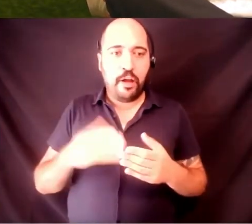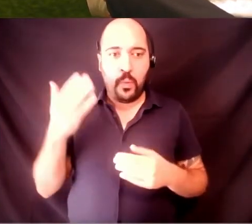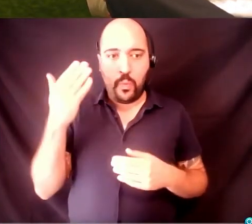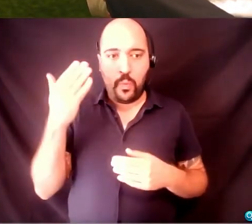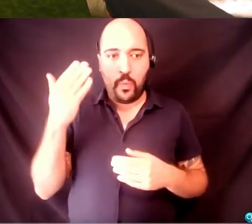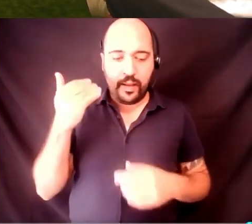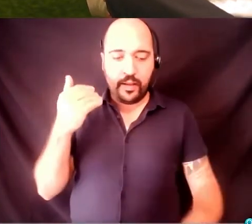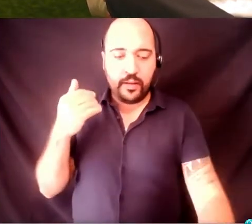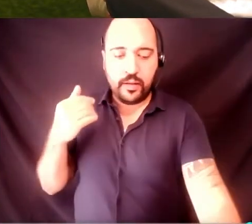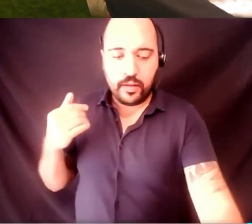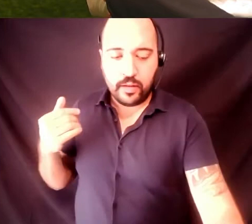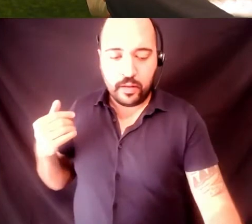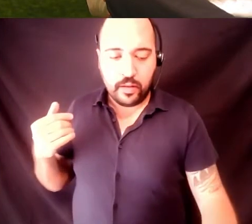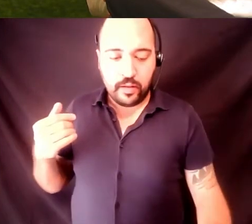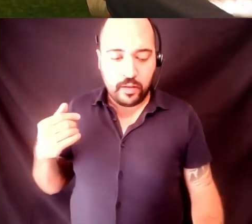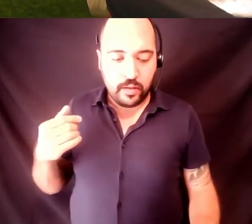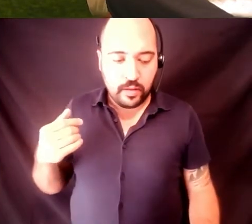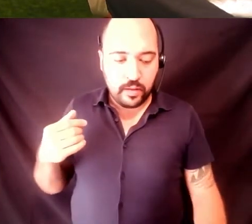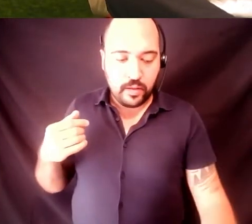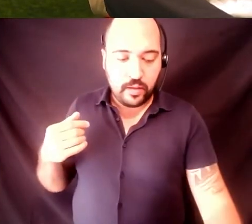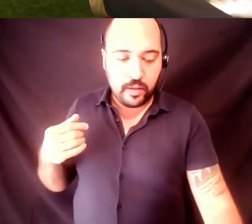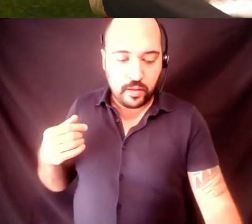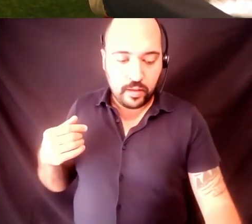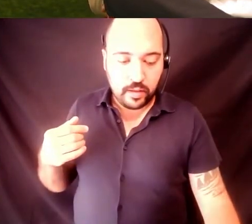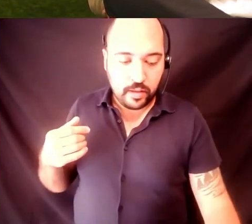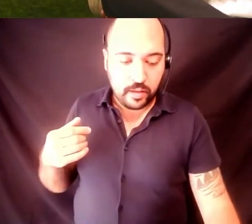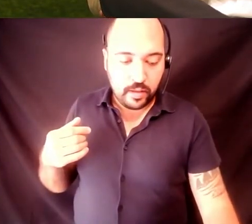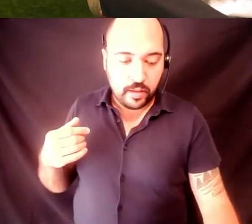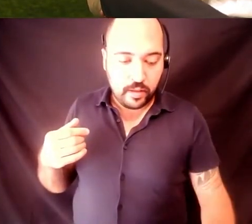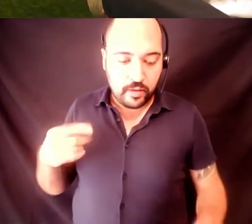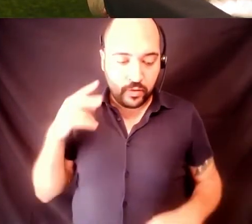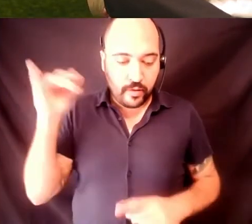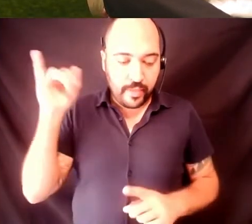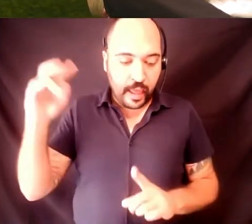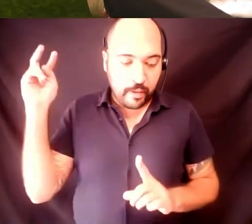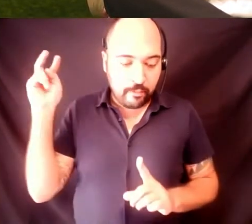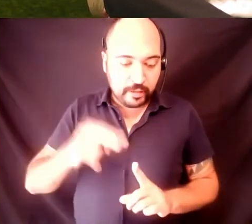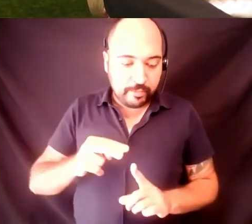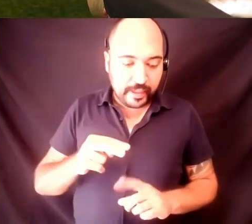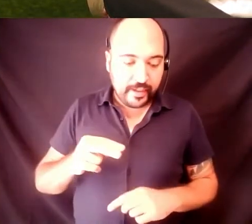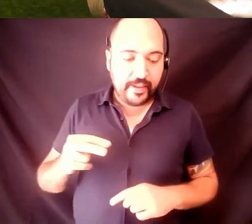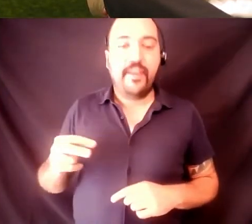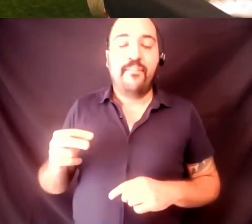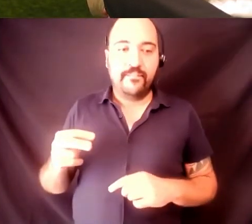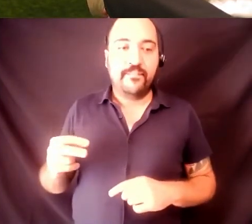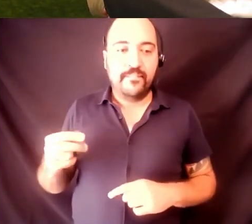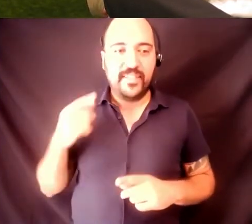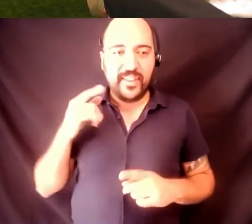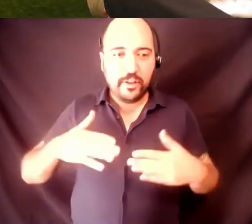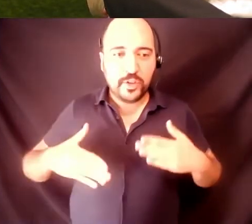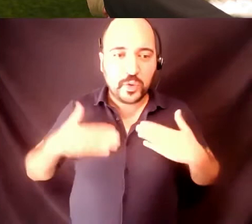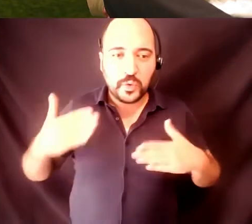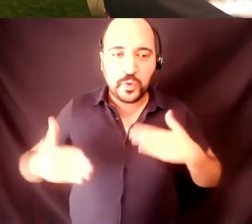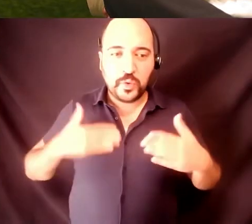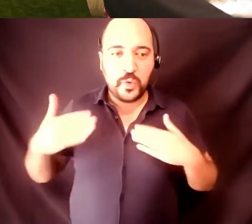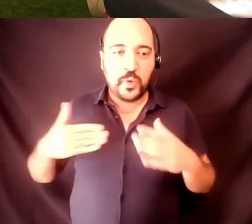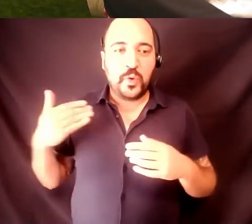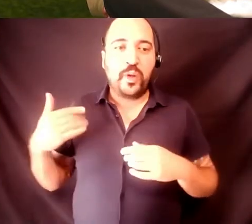You look at it in its perspective, right? What is joy? To me, I think of a hot summer day in Washington Heights. I grew up there.